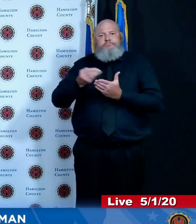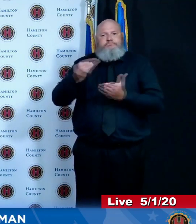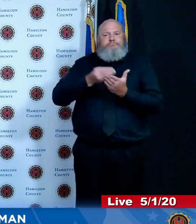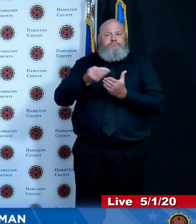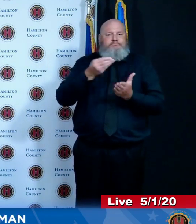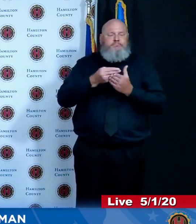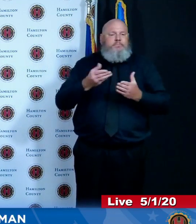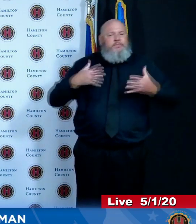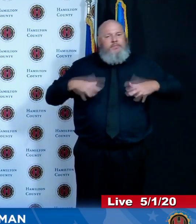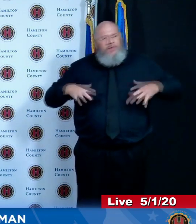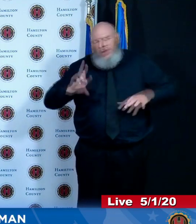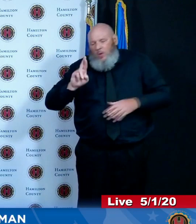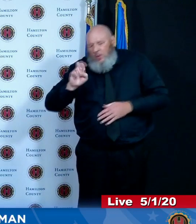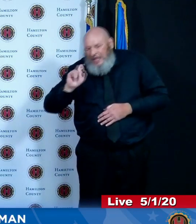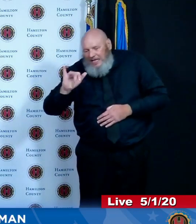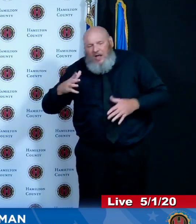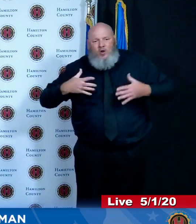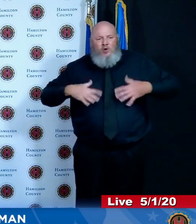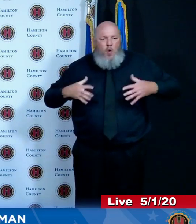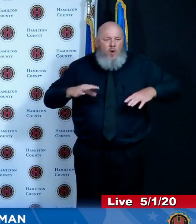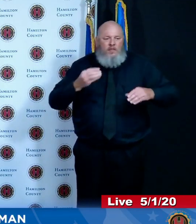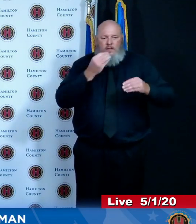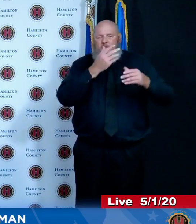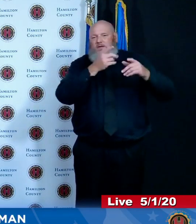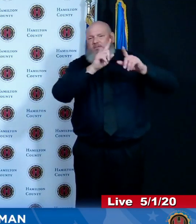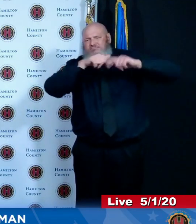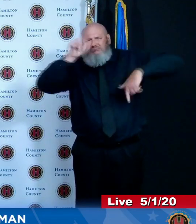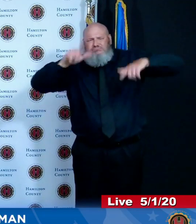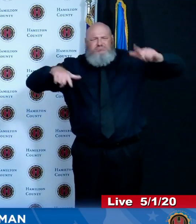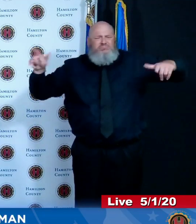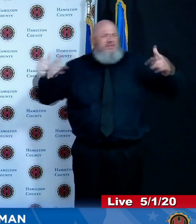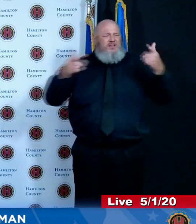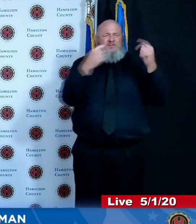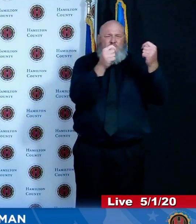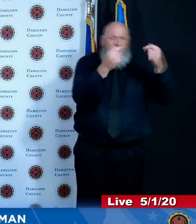retail setting all types of shops will now be allowed to get going again as